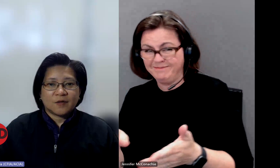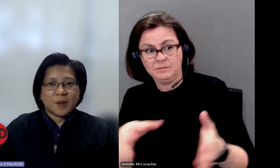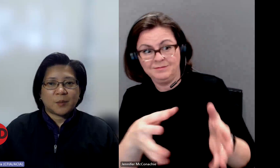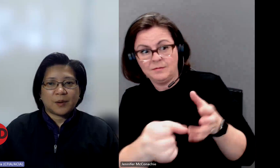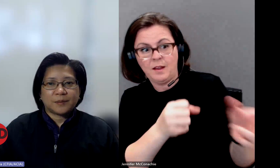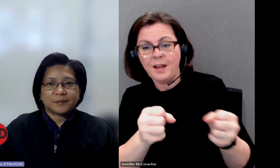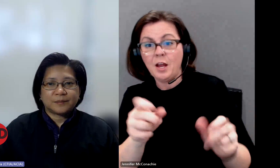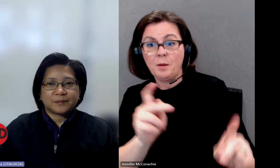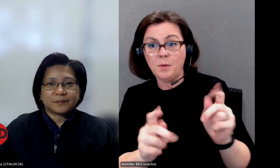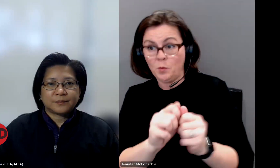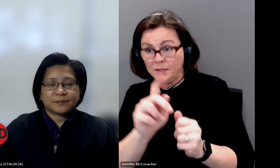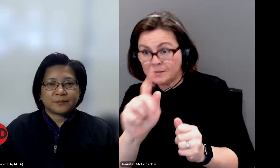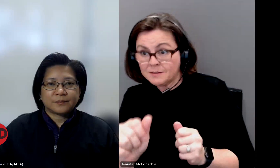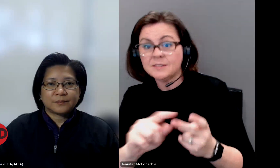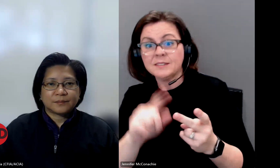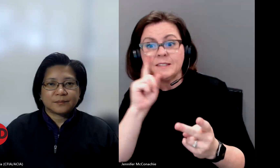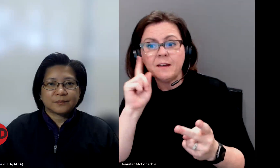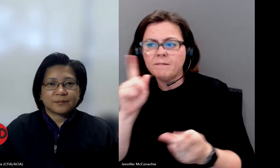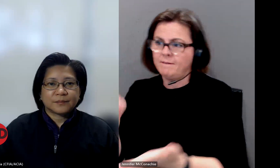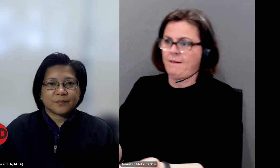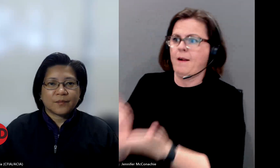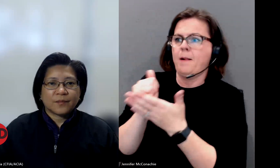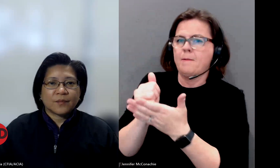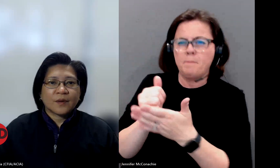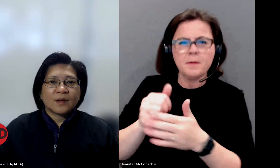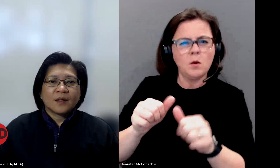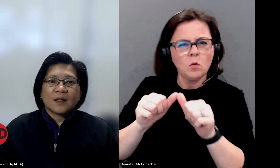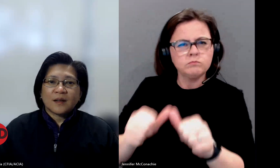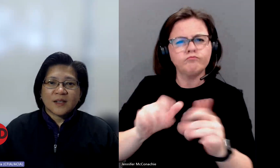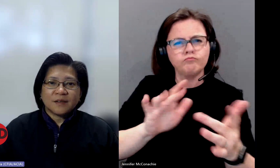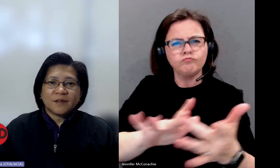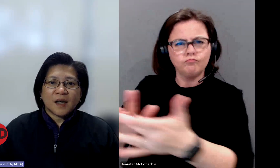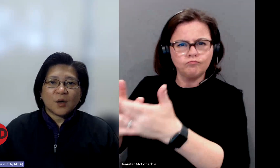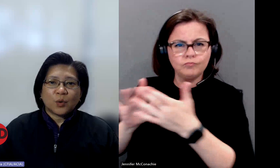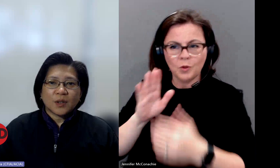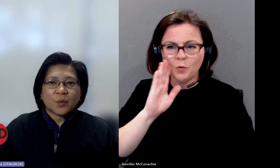can help to recruit persons with disabilities, including Deaf people.